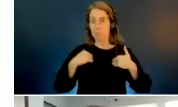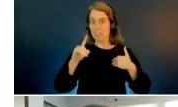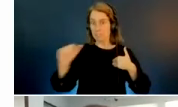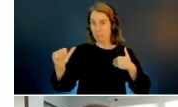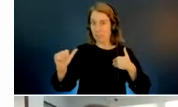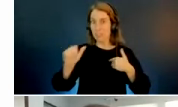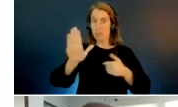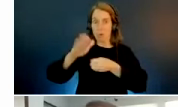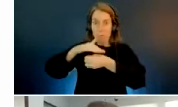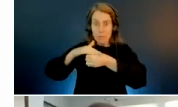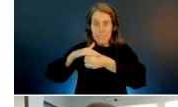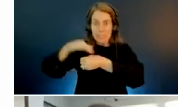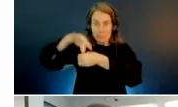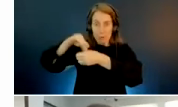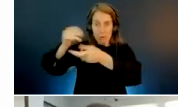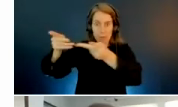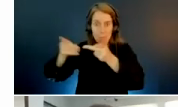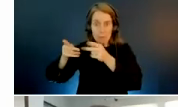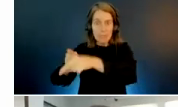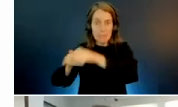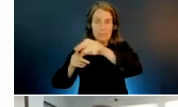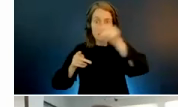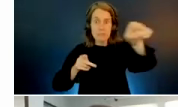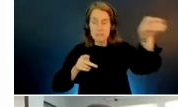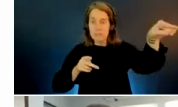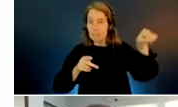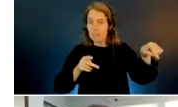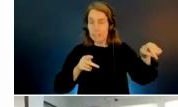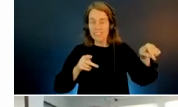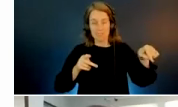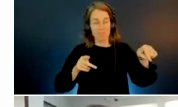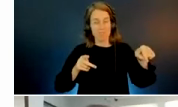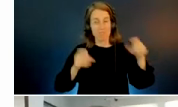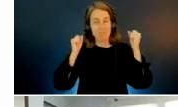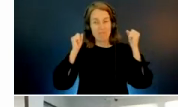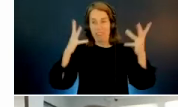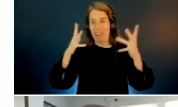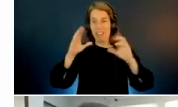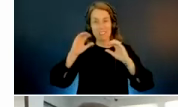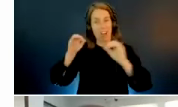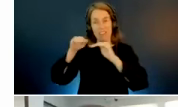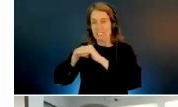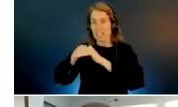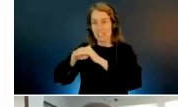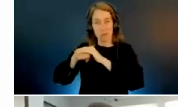um we are working on that and we're making polling places more accessible every day um every day